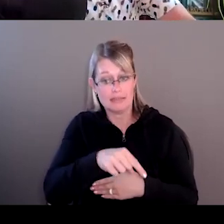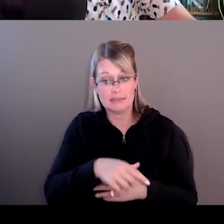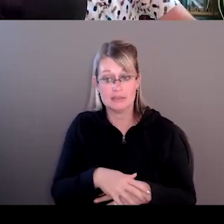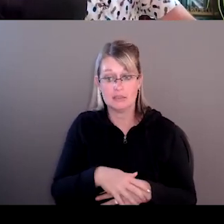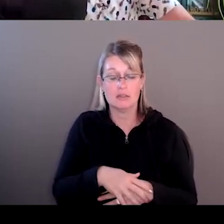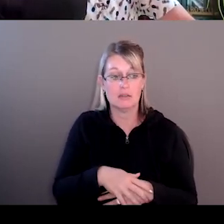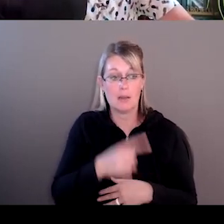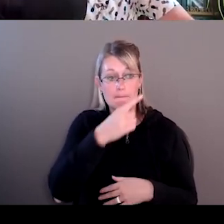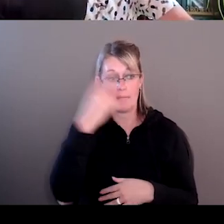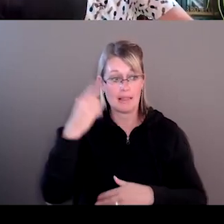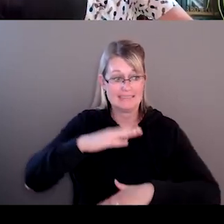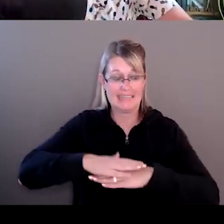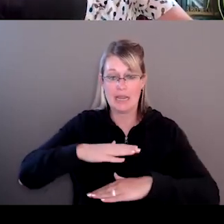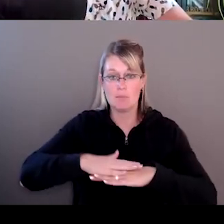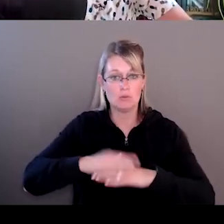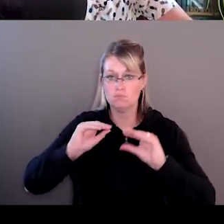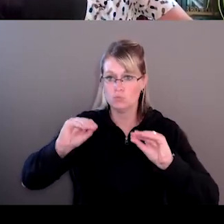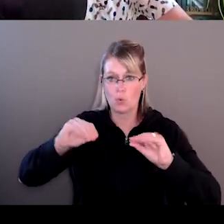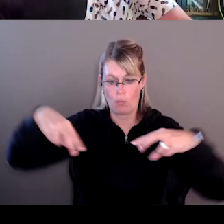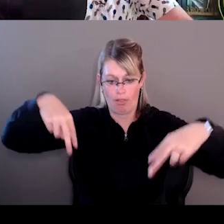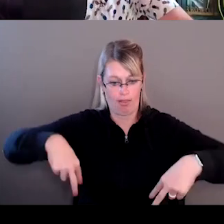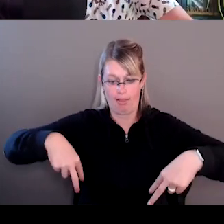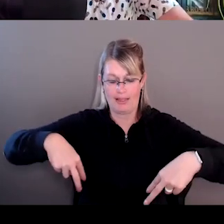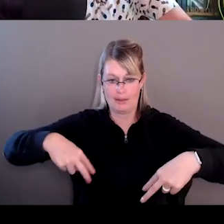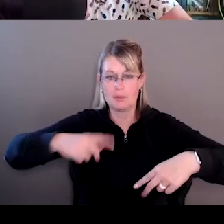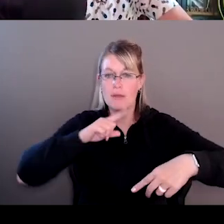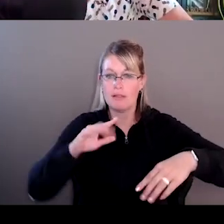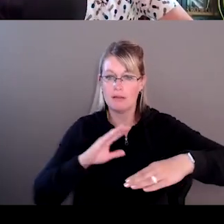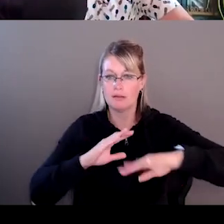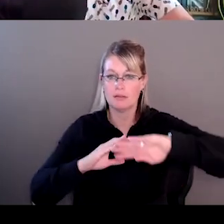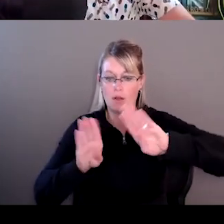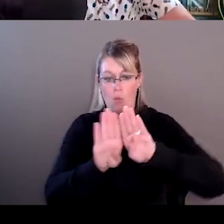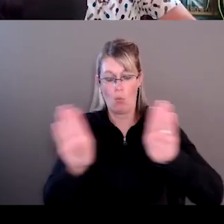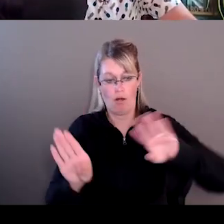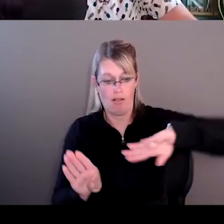a black table that has no legs. It is mounted to a wall and folded down against the wall. There is